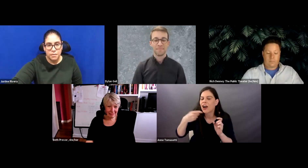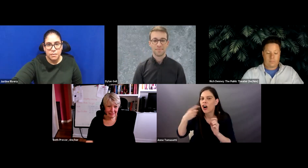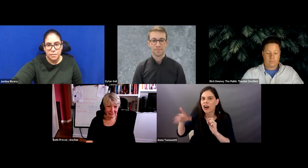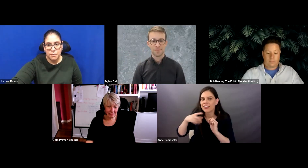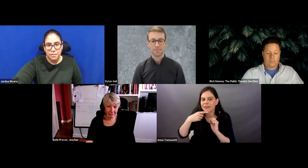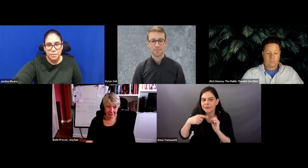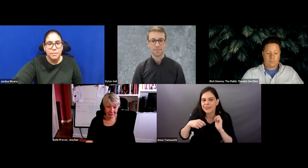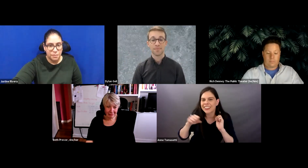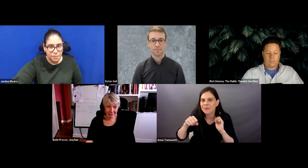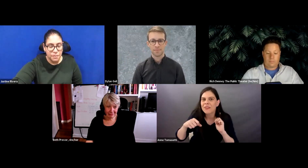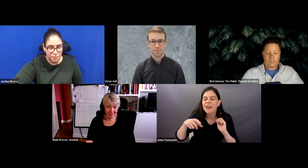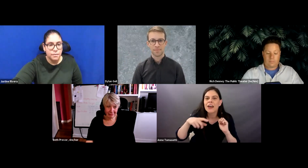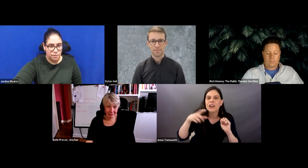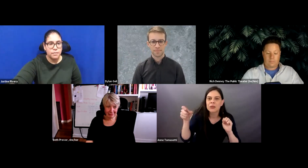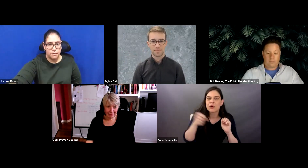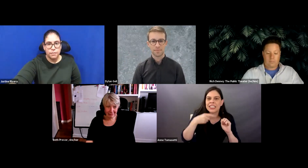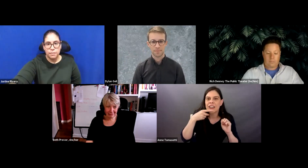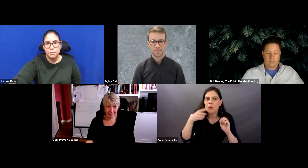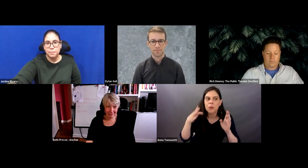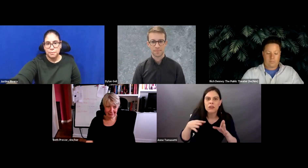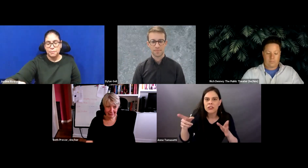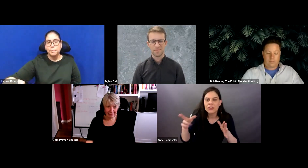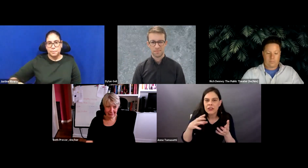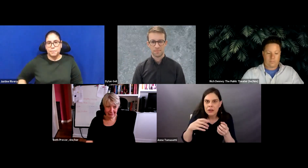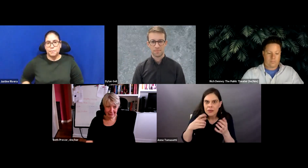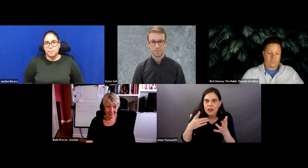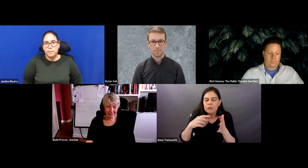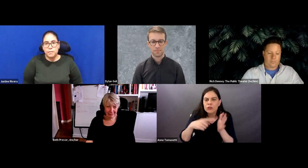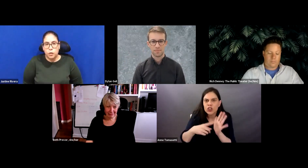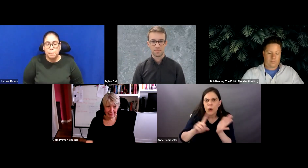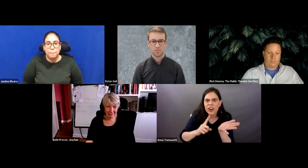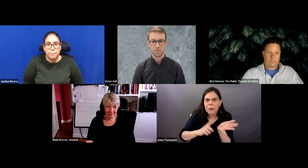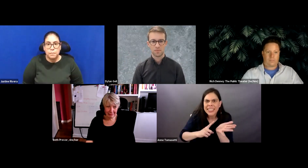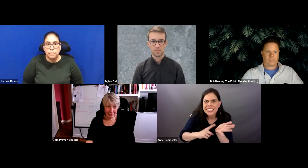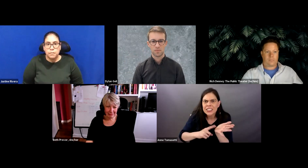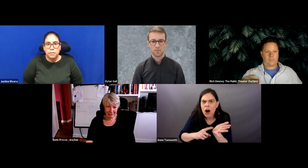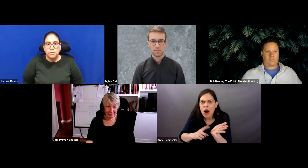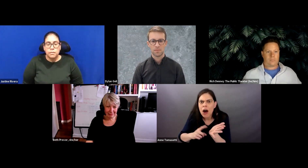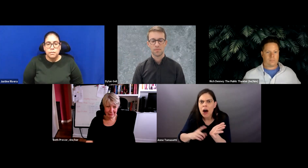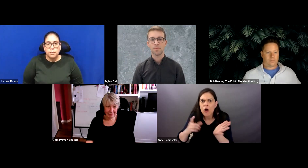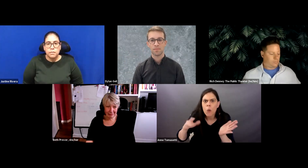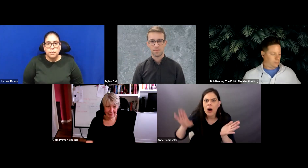help her with it so she could find where the rhythm was and where she was able to hit certain notes and where the